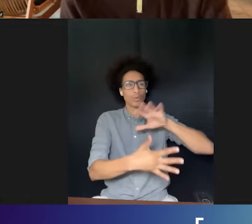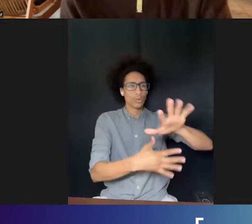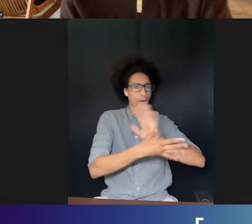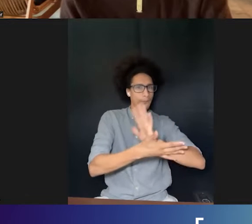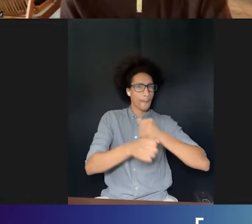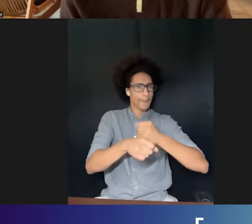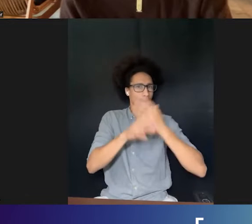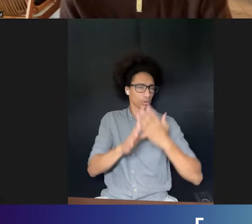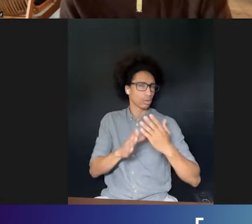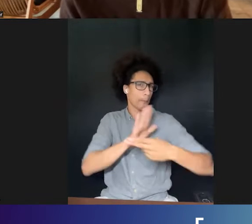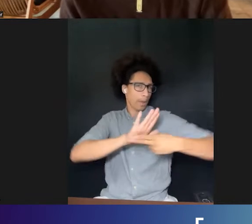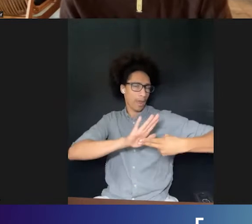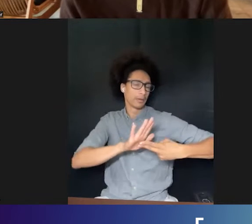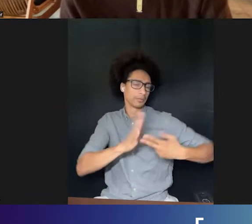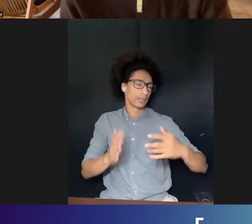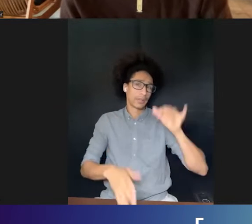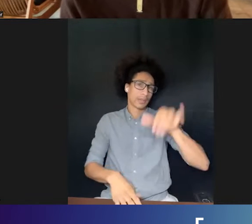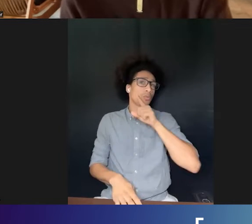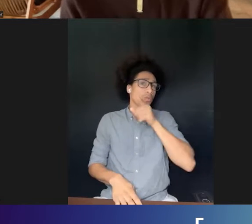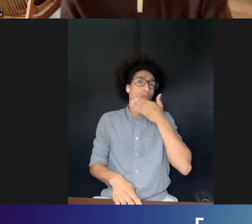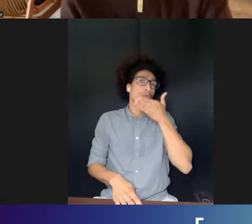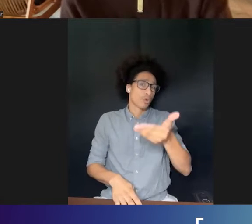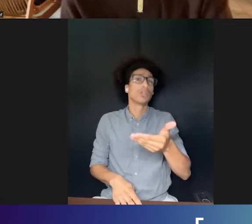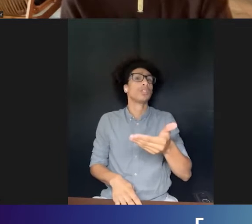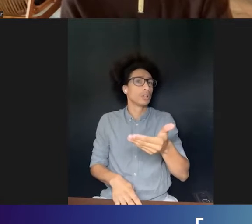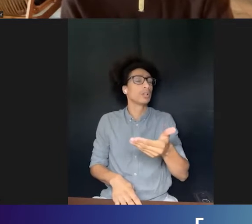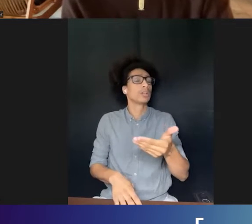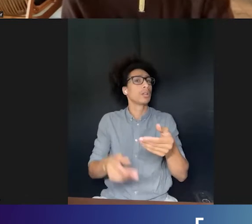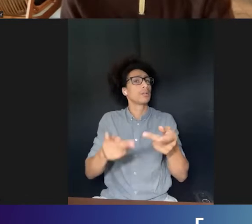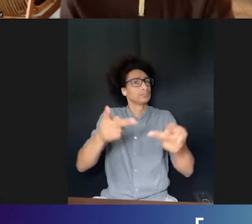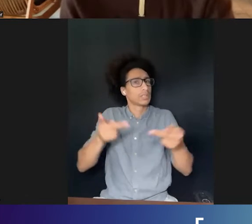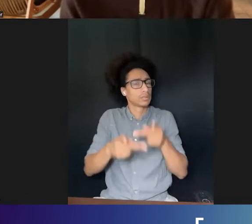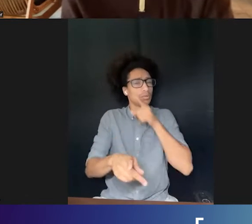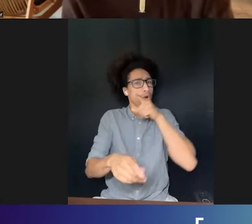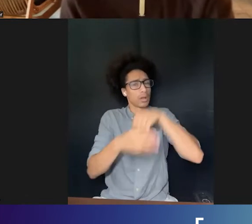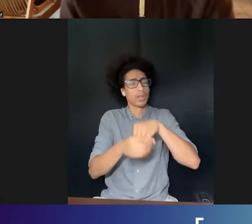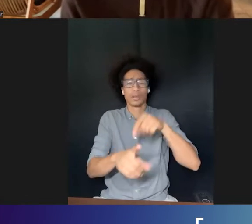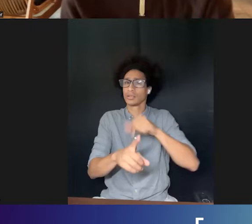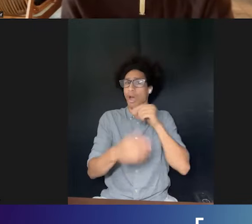It's not easy, but I have a fiction film that is in that position that is completely grant financed